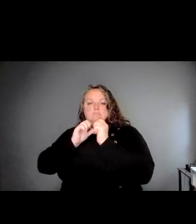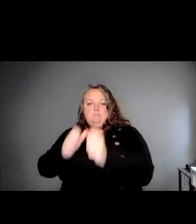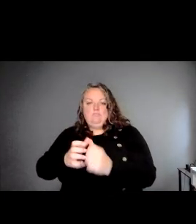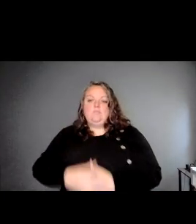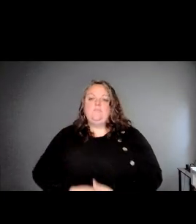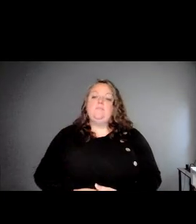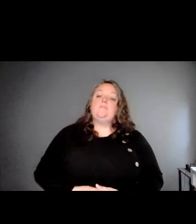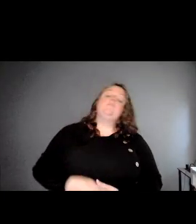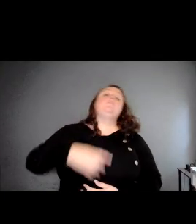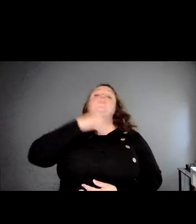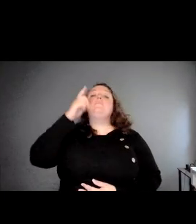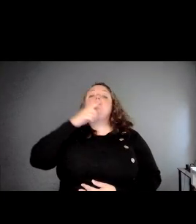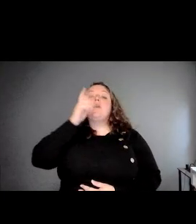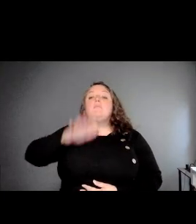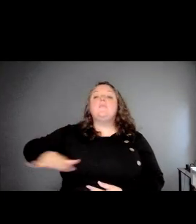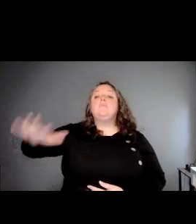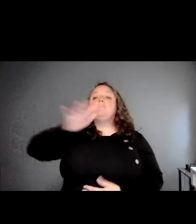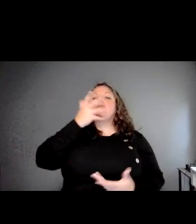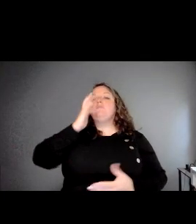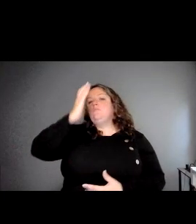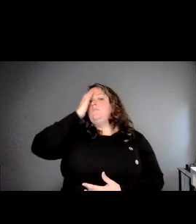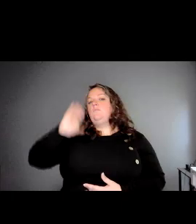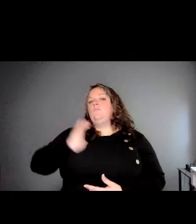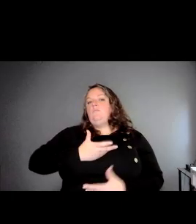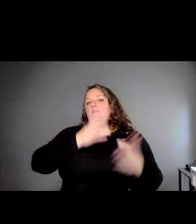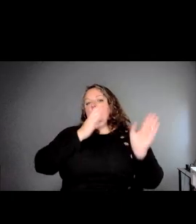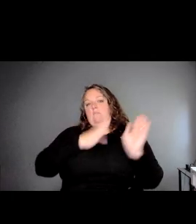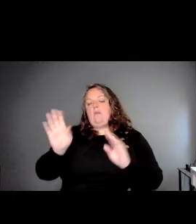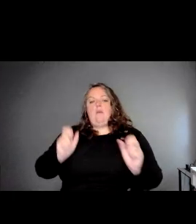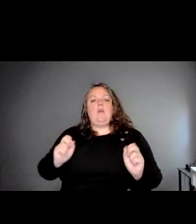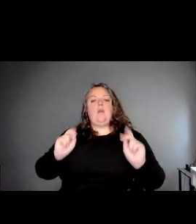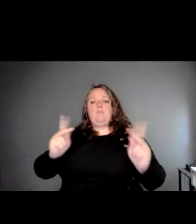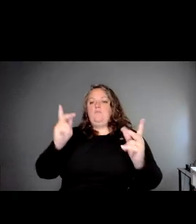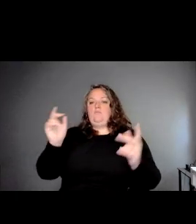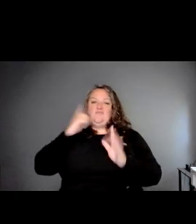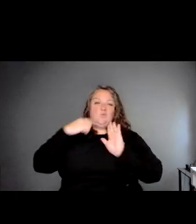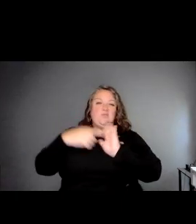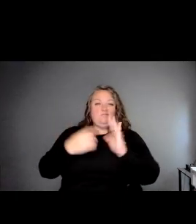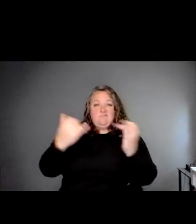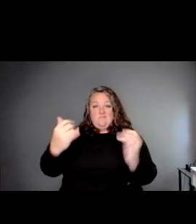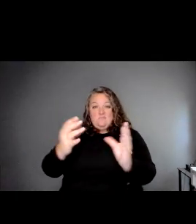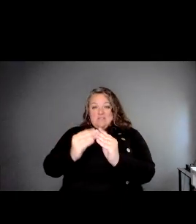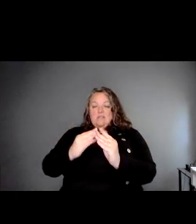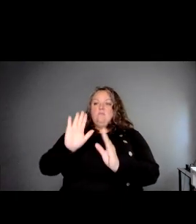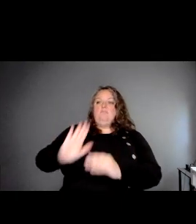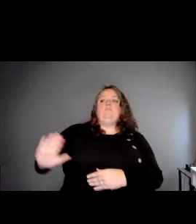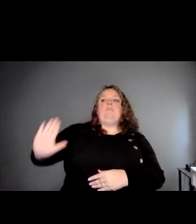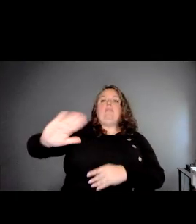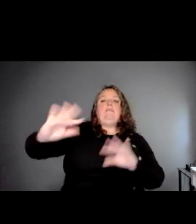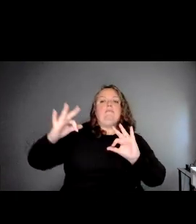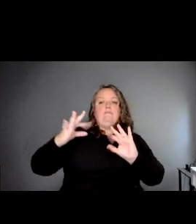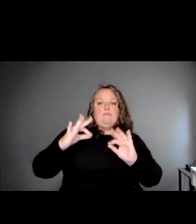is aware of our plan and we provide opportunities like today's meeting for input. In conclusion,